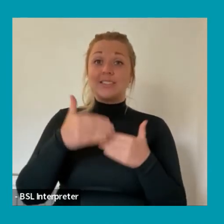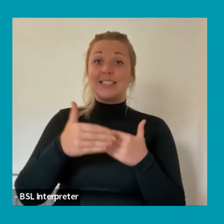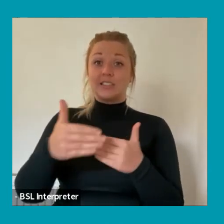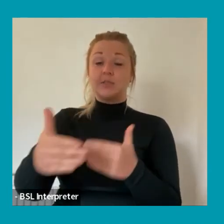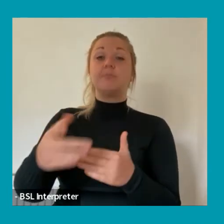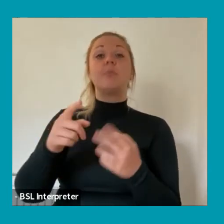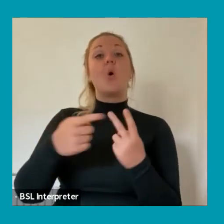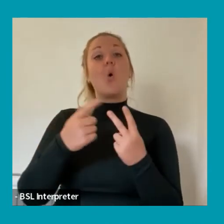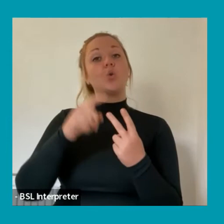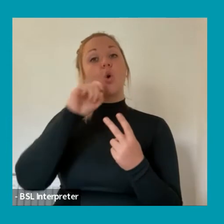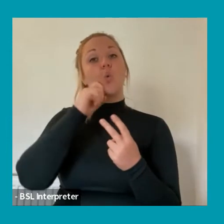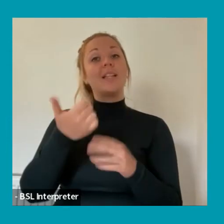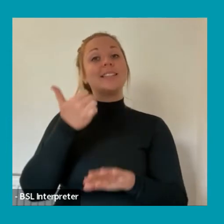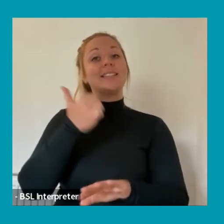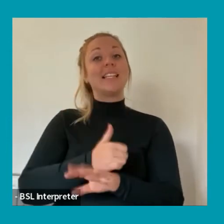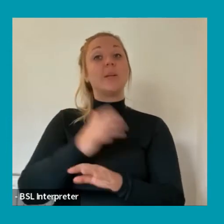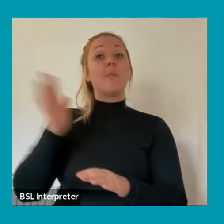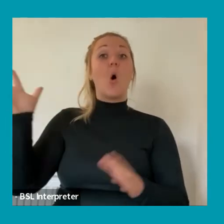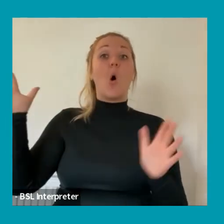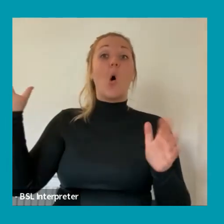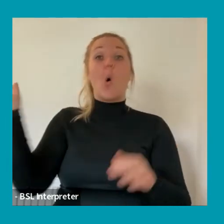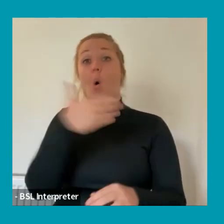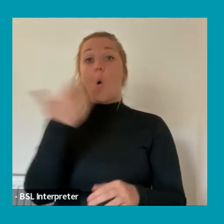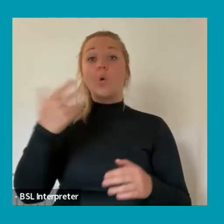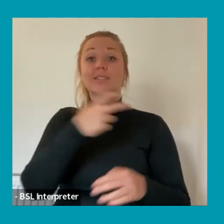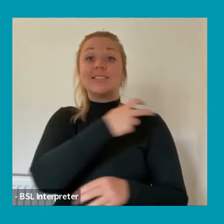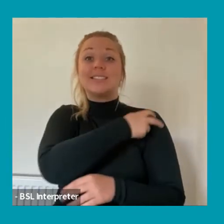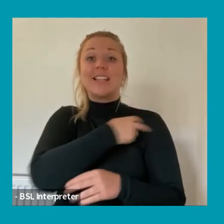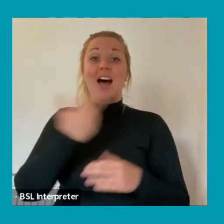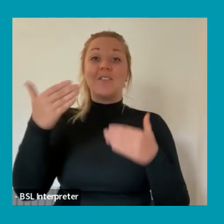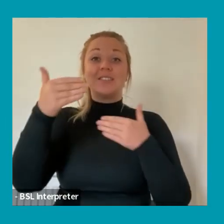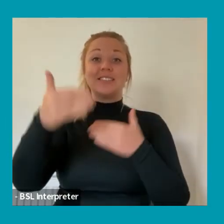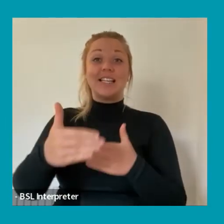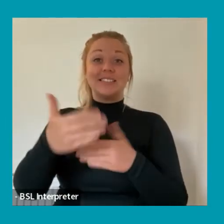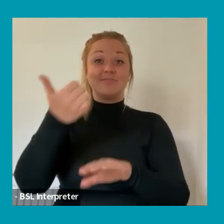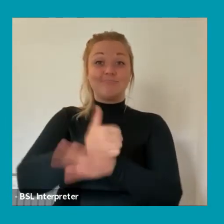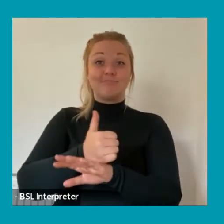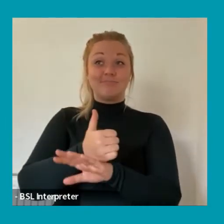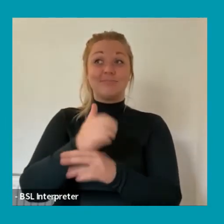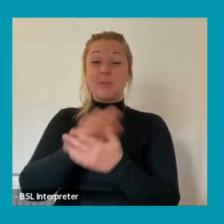so that everybody can come along and talk about what the data is saying And what the themes are.